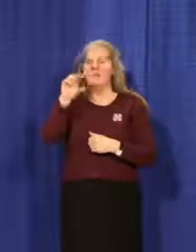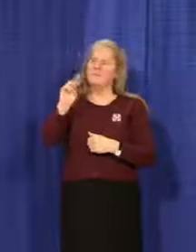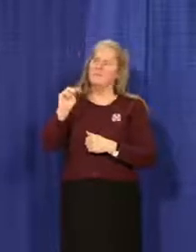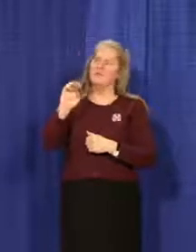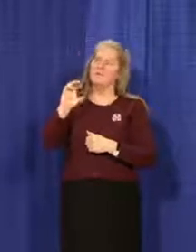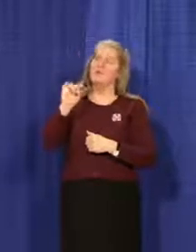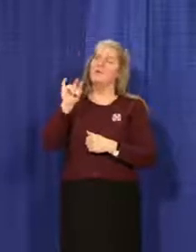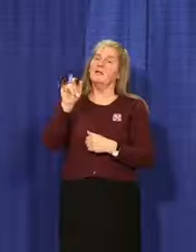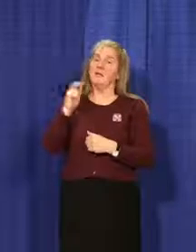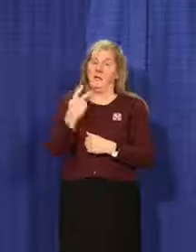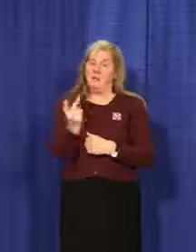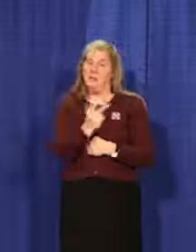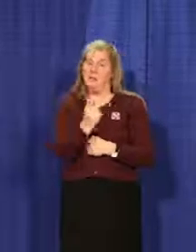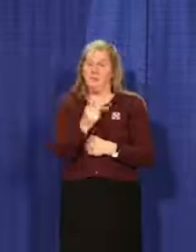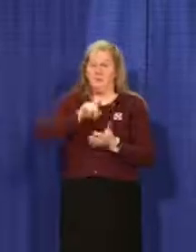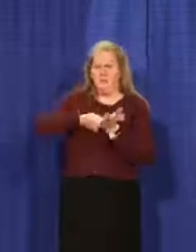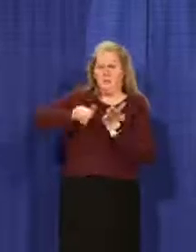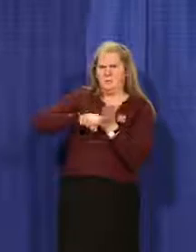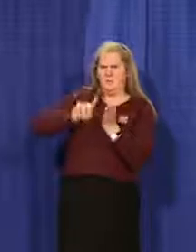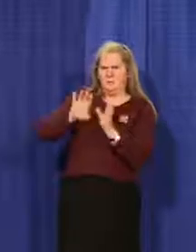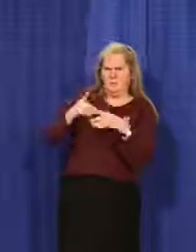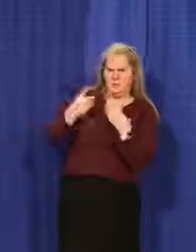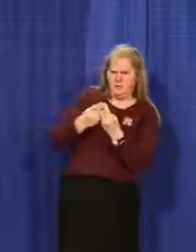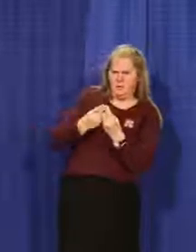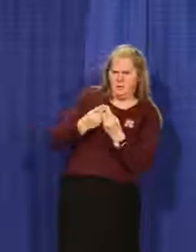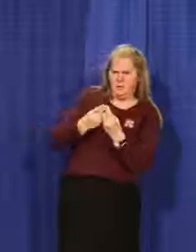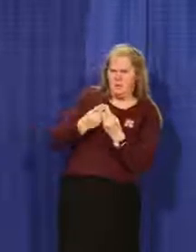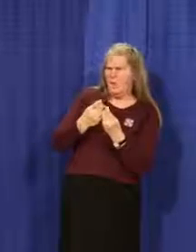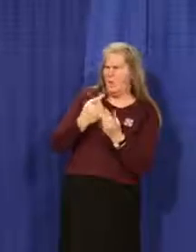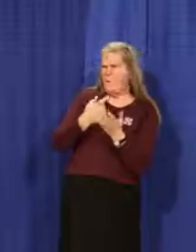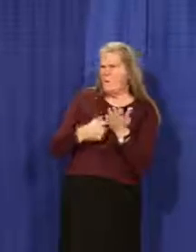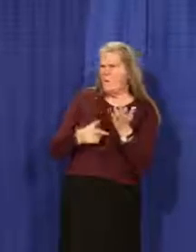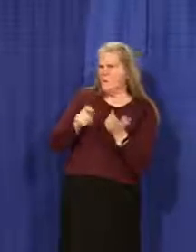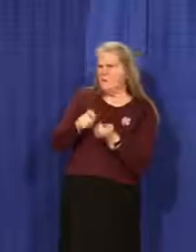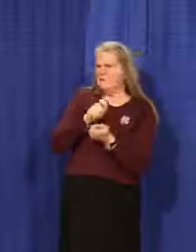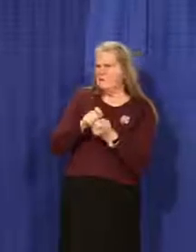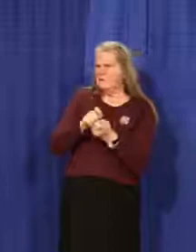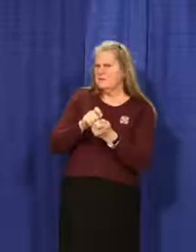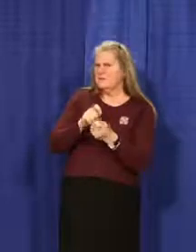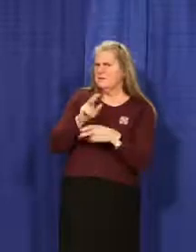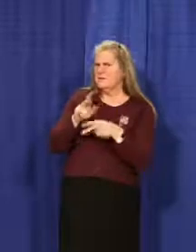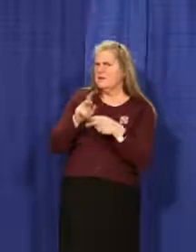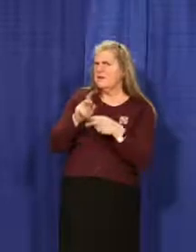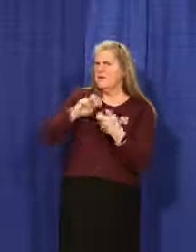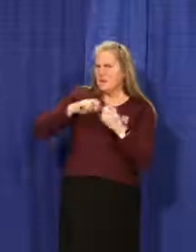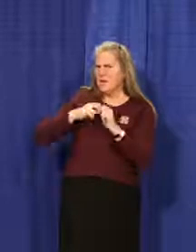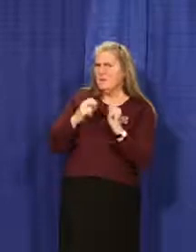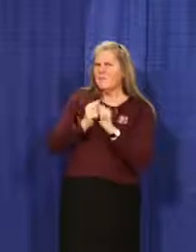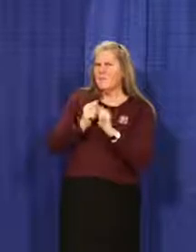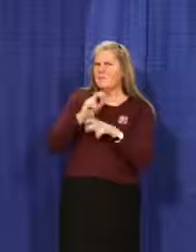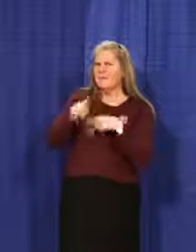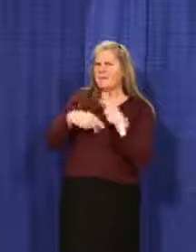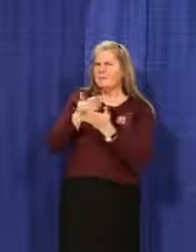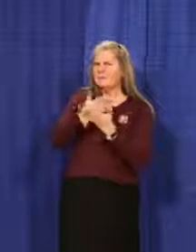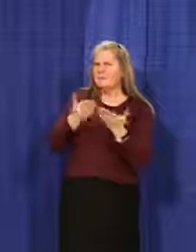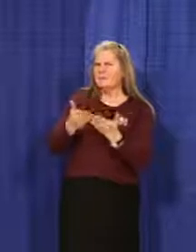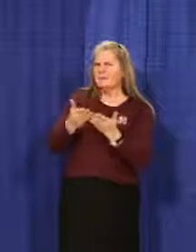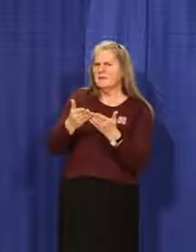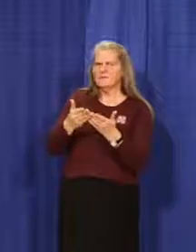and safety Board looking into their departments to see if there is any specific issue with specific products. But it is probably what Dr